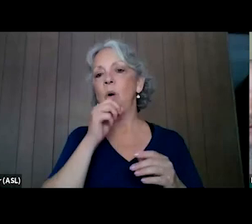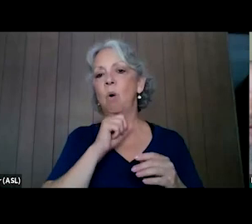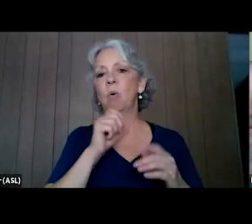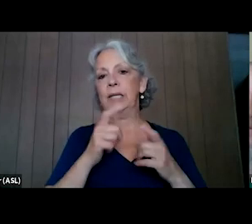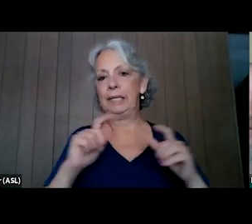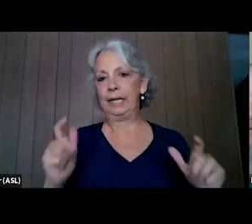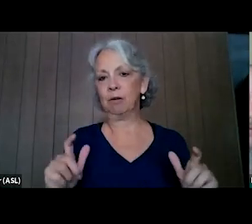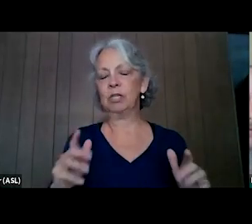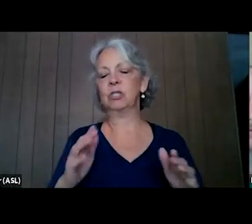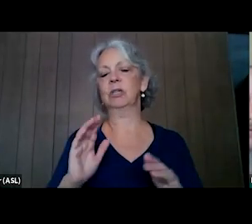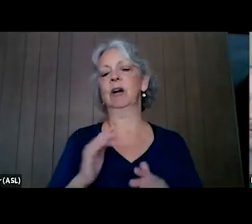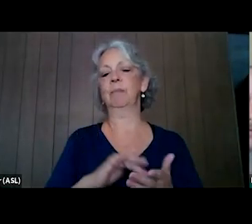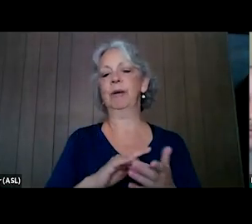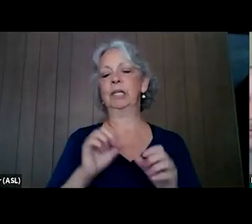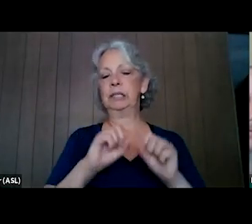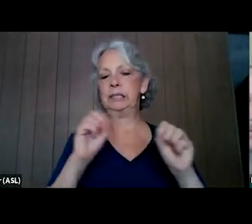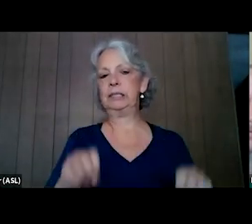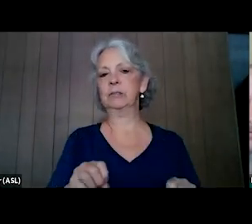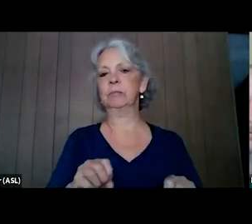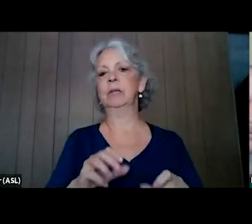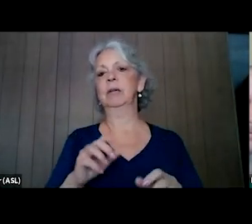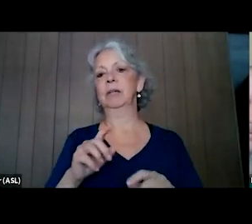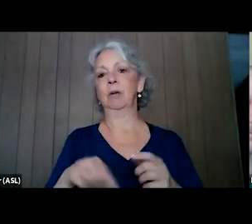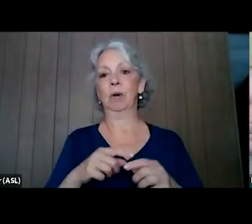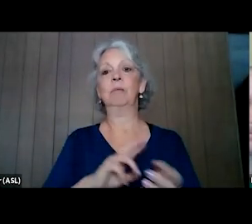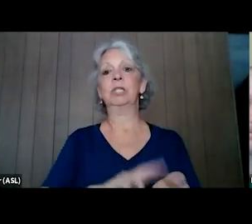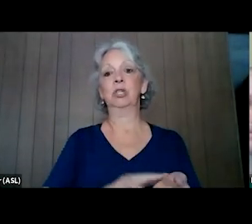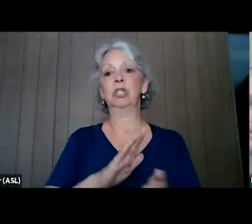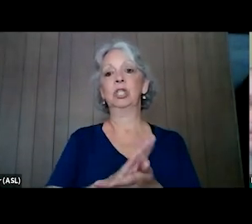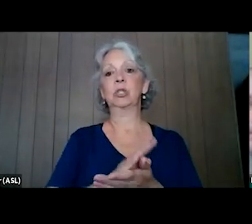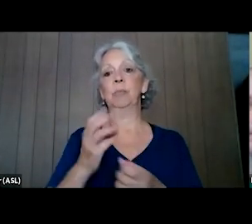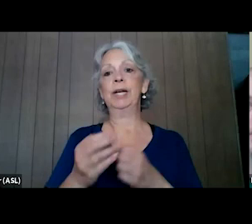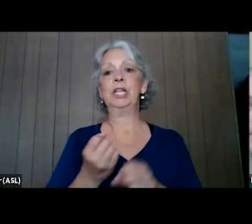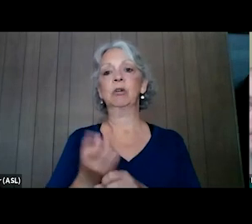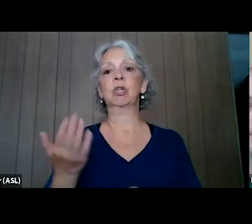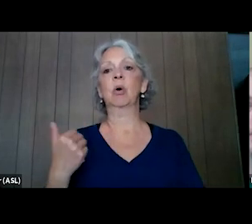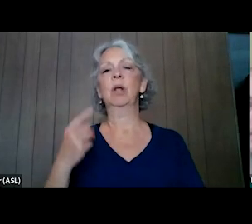that kind of refer to, you know, even when I was in nursing school many years ago, they kind of think about how like